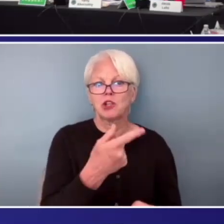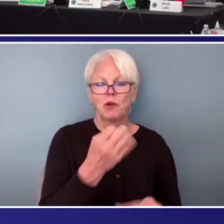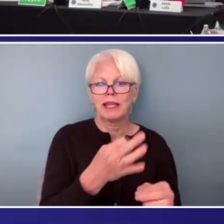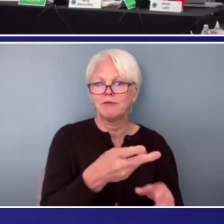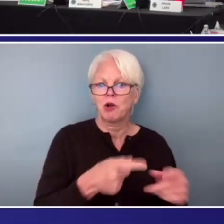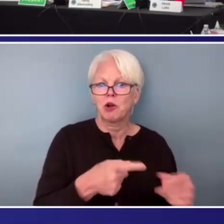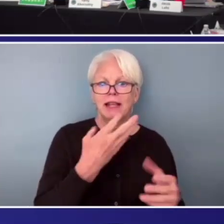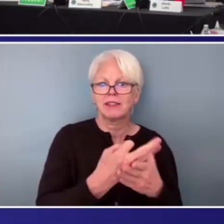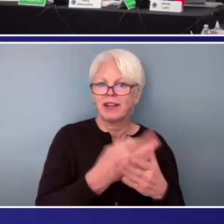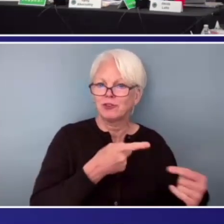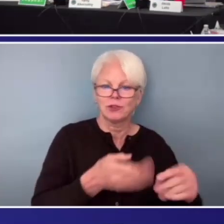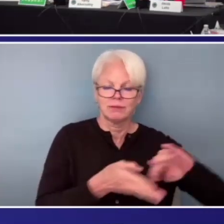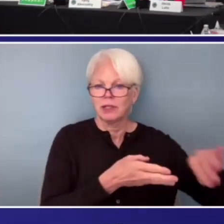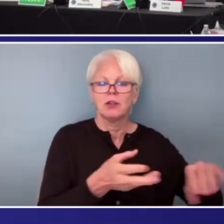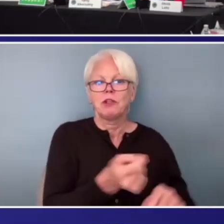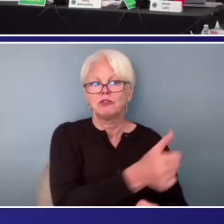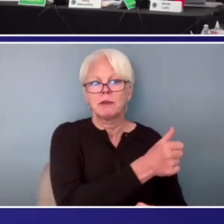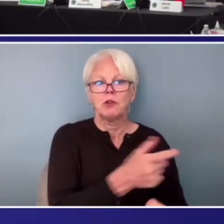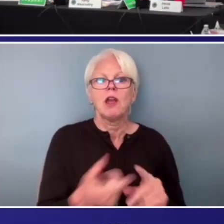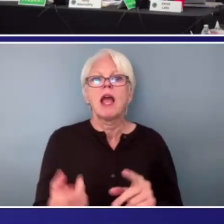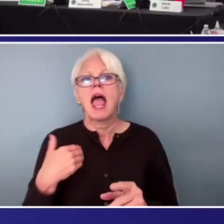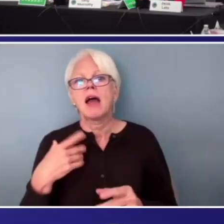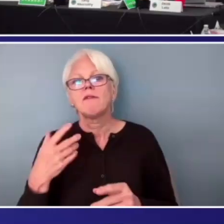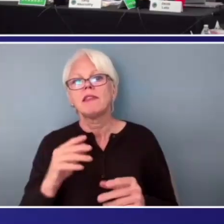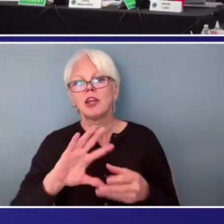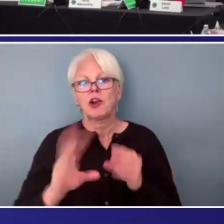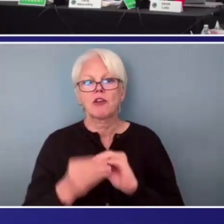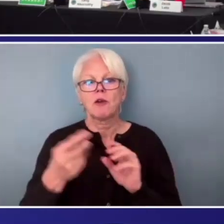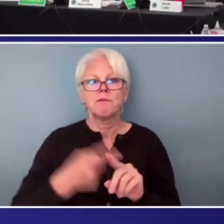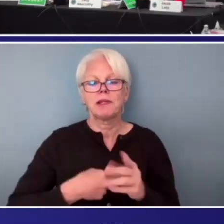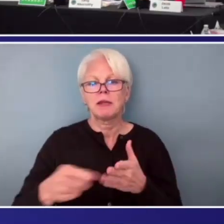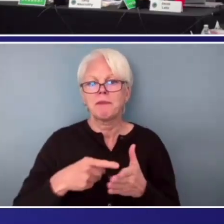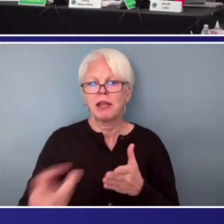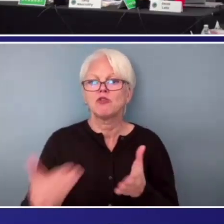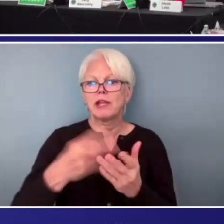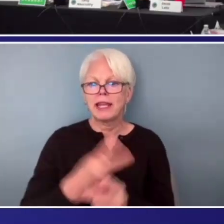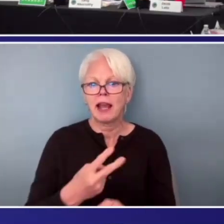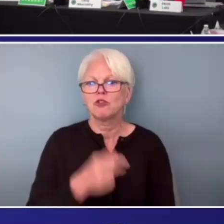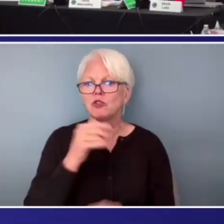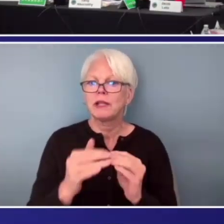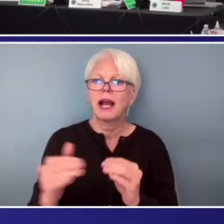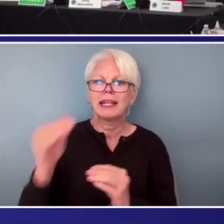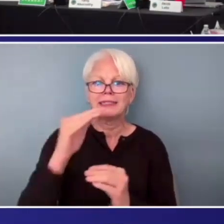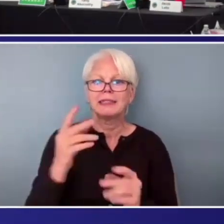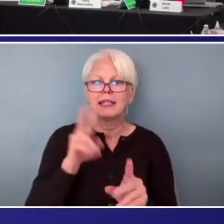aggregate monthly payment recalculated to not exceed the applicable amount when the borrower initially enters the repayment.